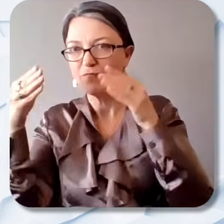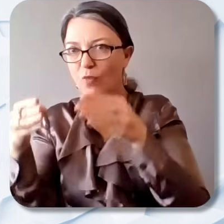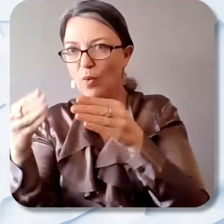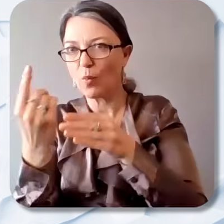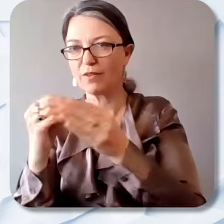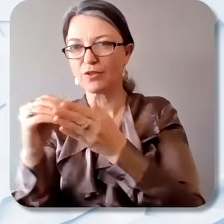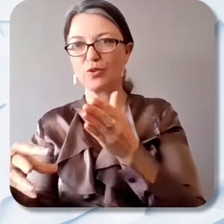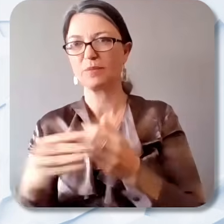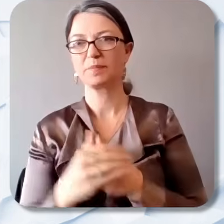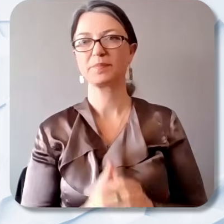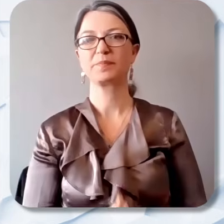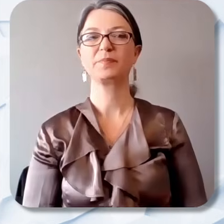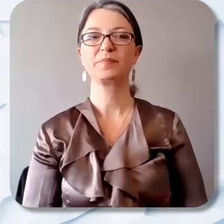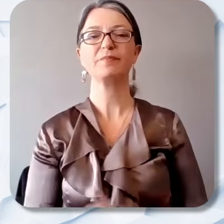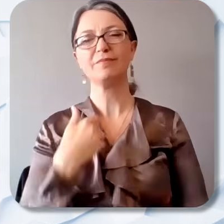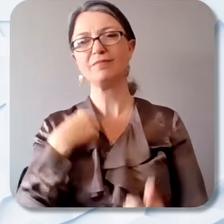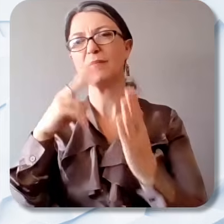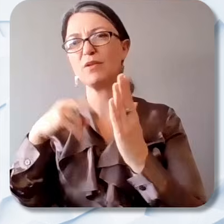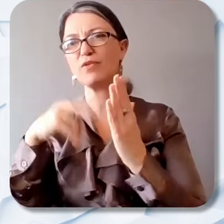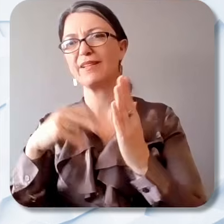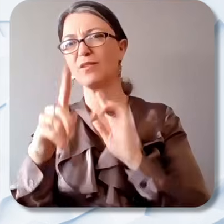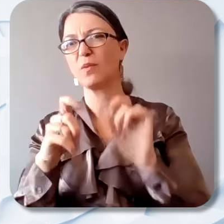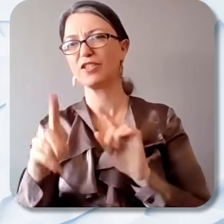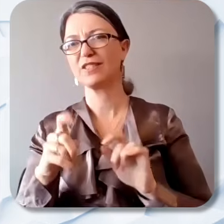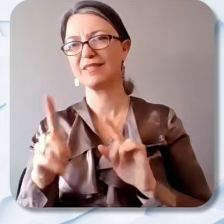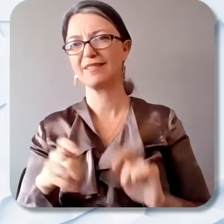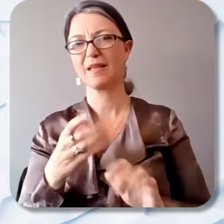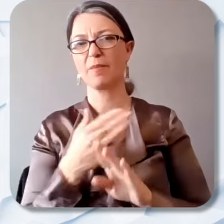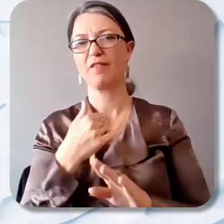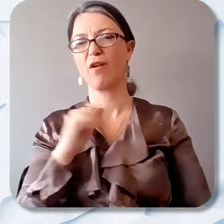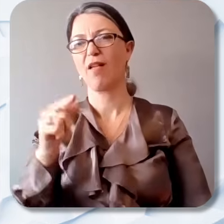I'm trying to go through some of these questions before I hand it over to my colleague, Chris